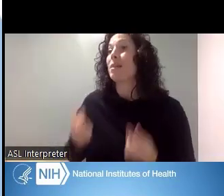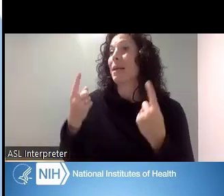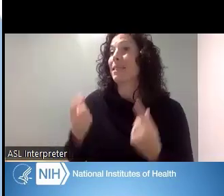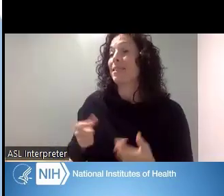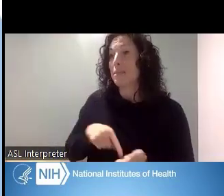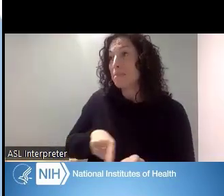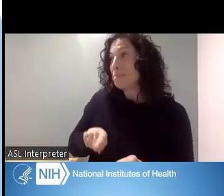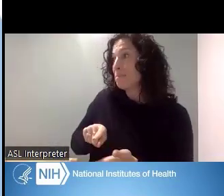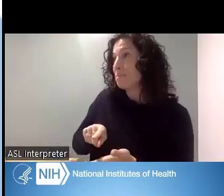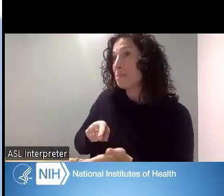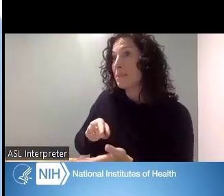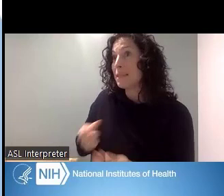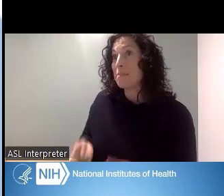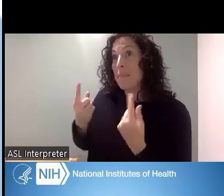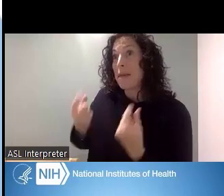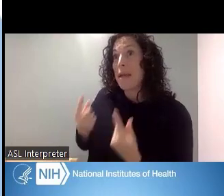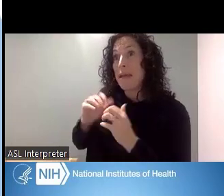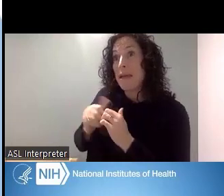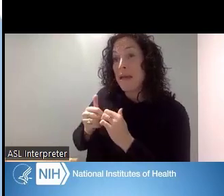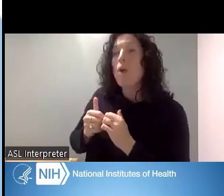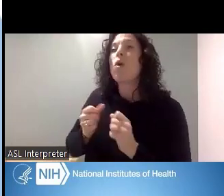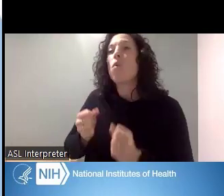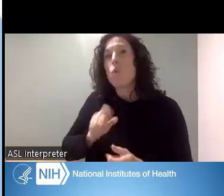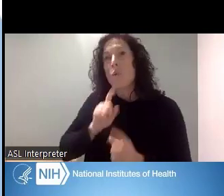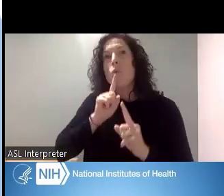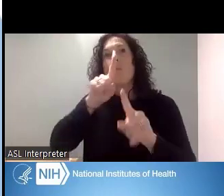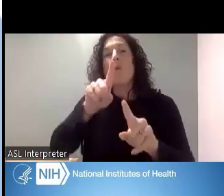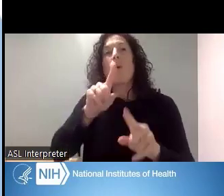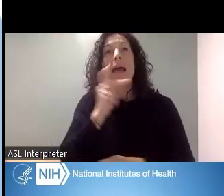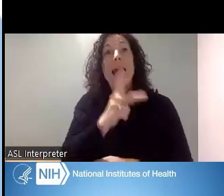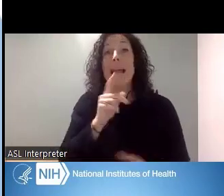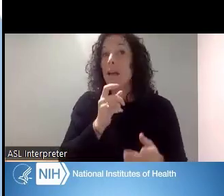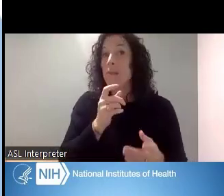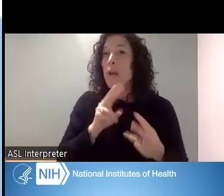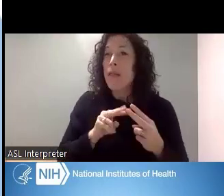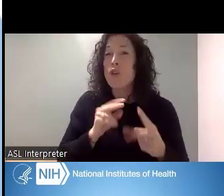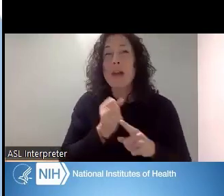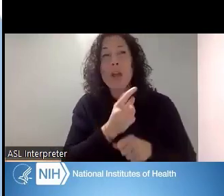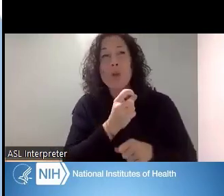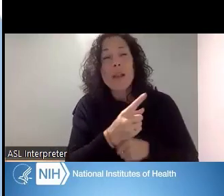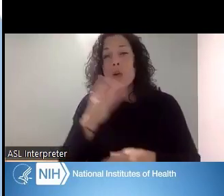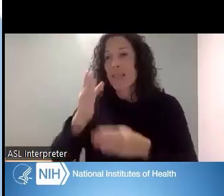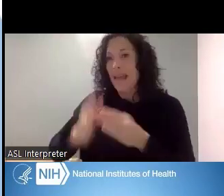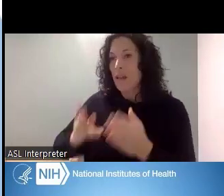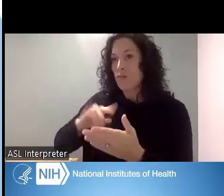back to the awarding institute either annually or at the end of the project period